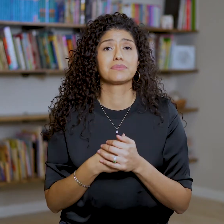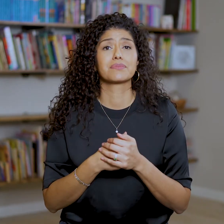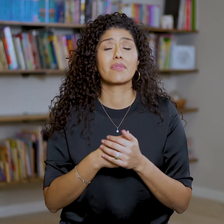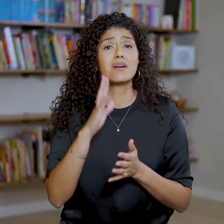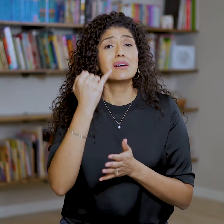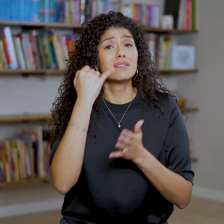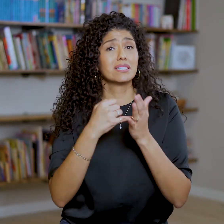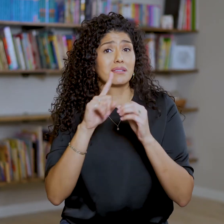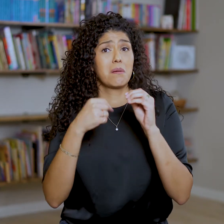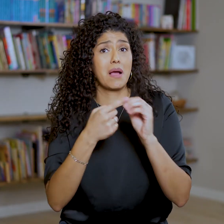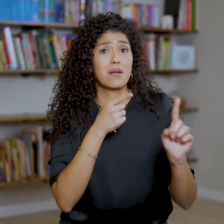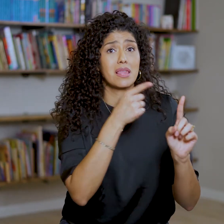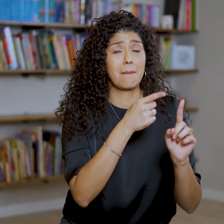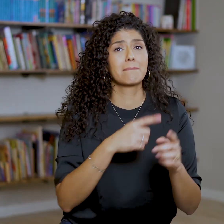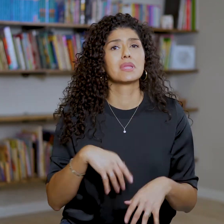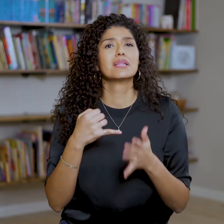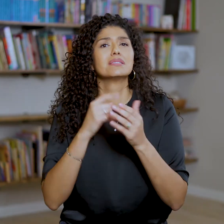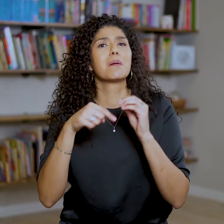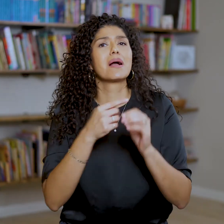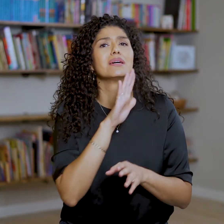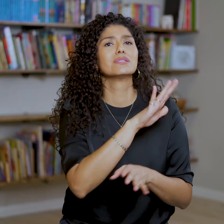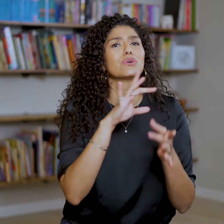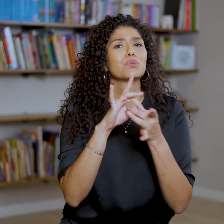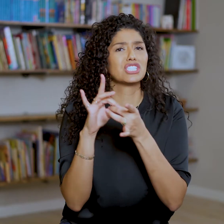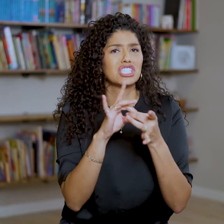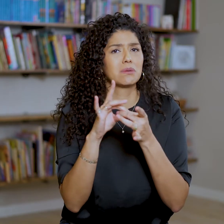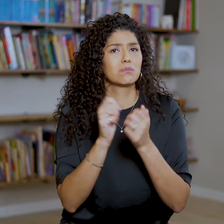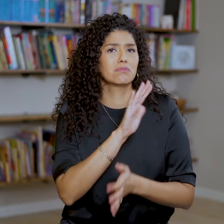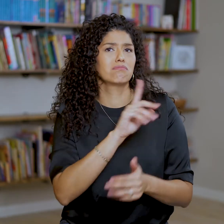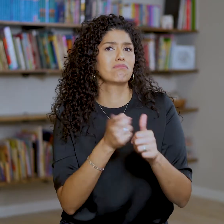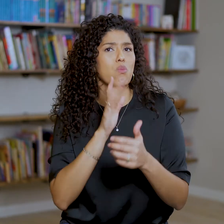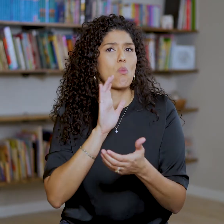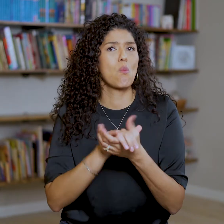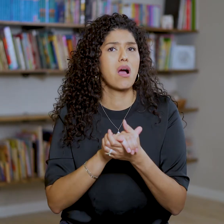If it’s about him, it’s about his relationship with his first wife